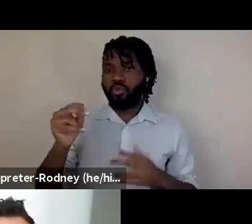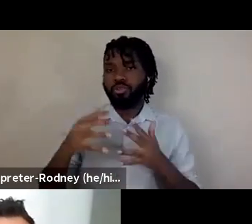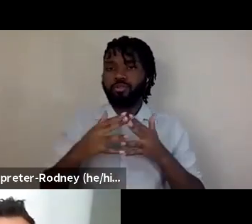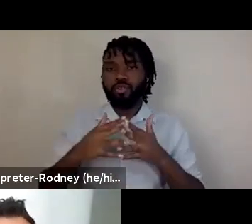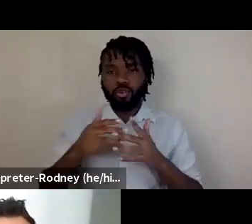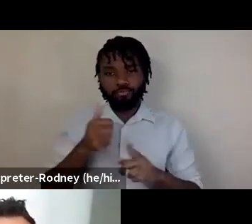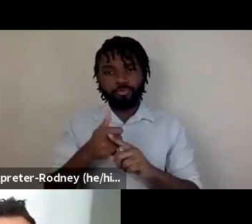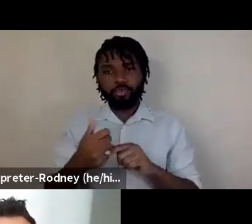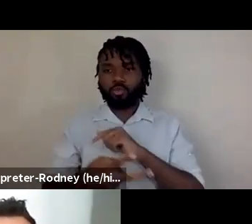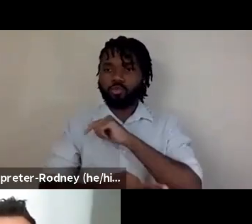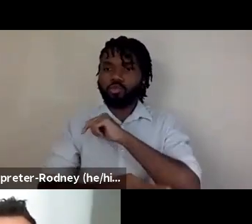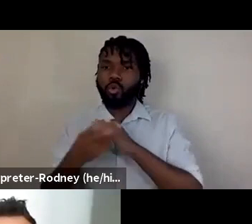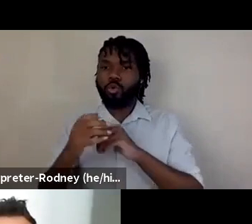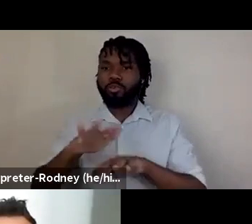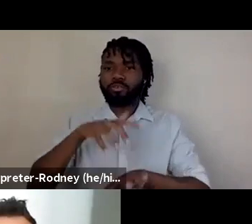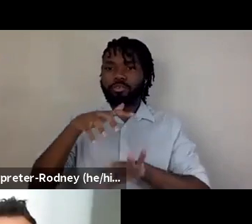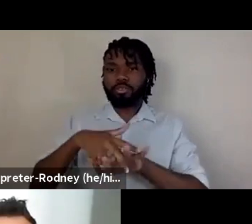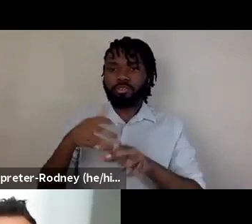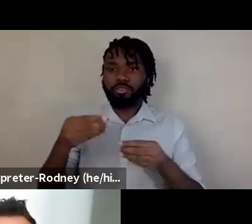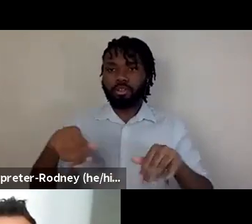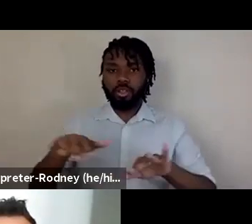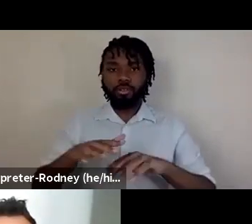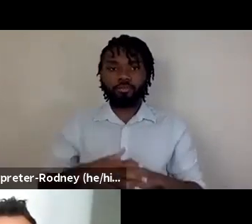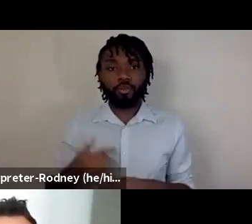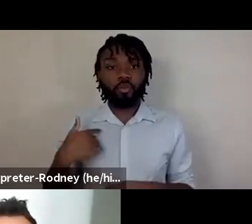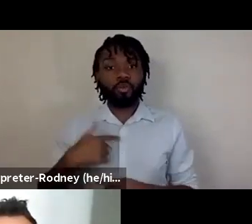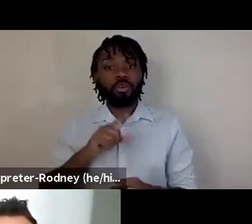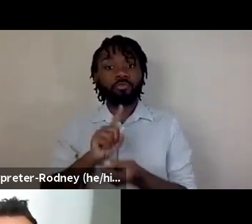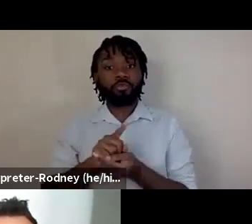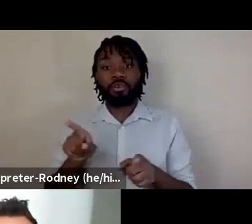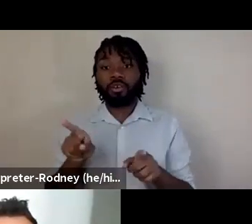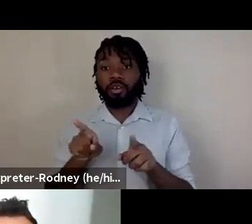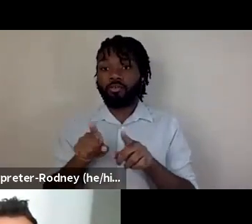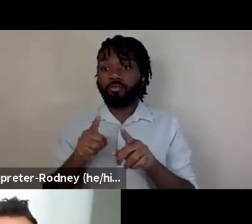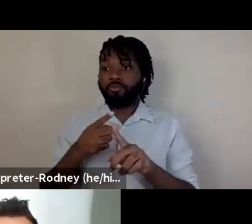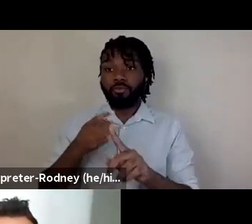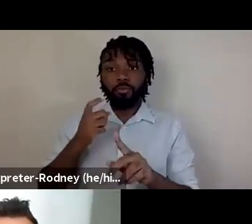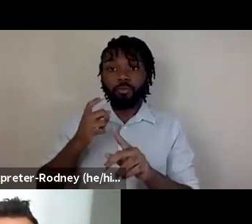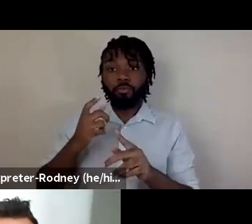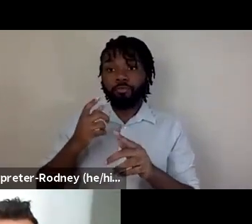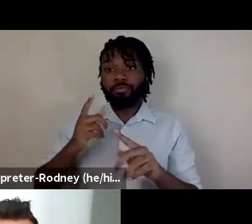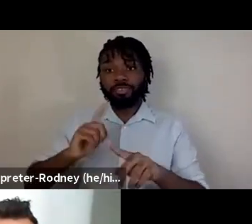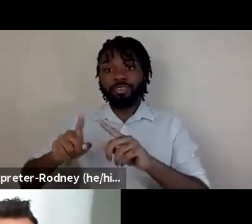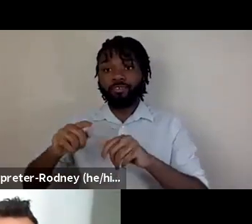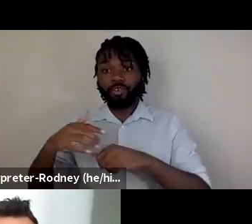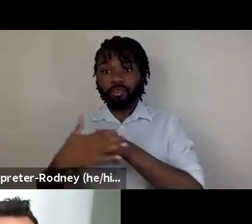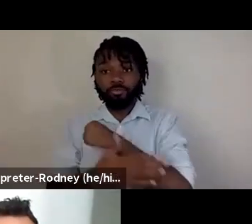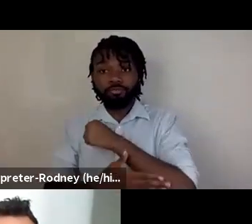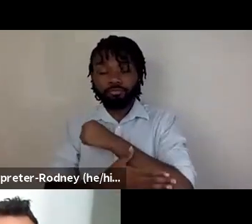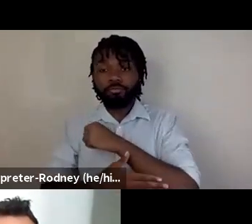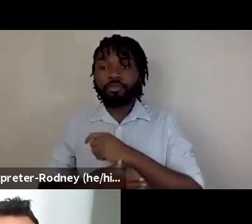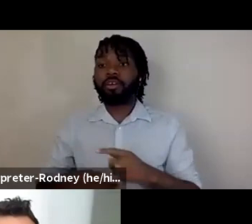We are meeting here as indigenous people from many nations, as settlers and the descendants of settlers,